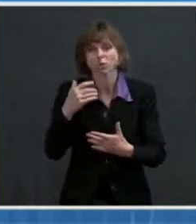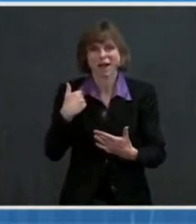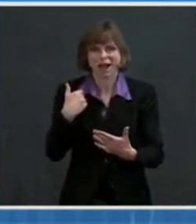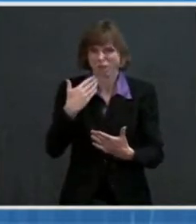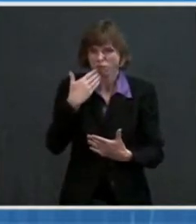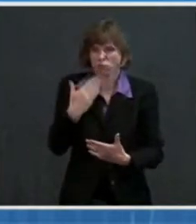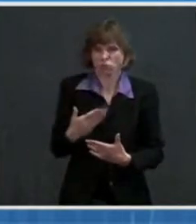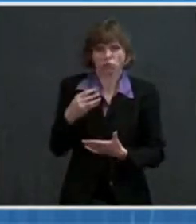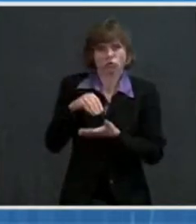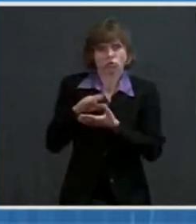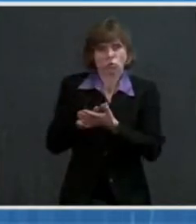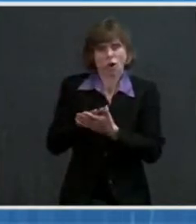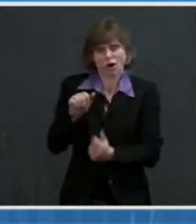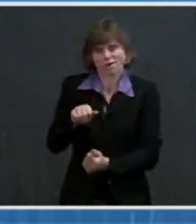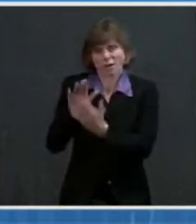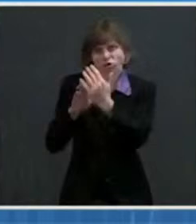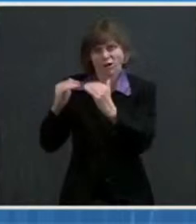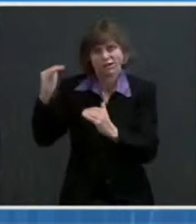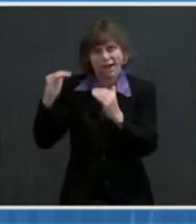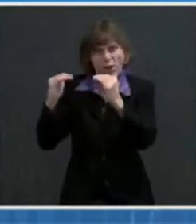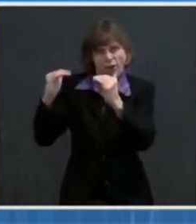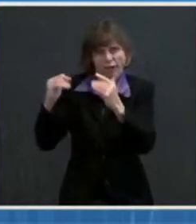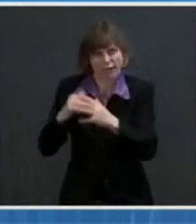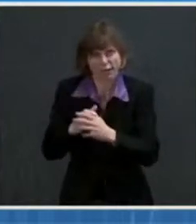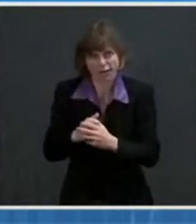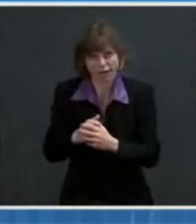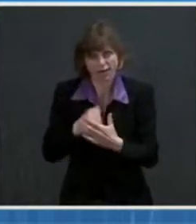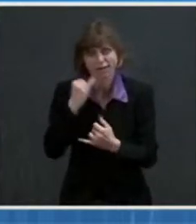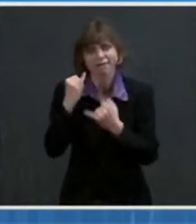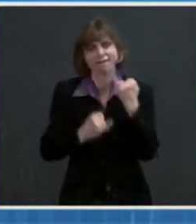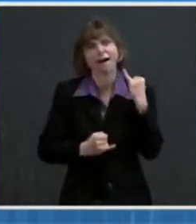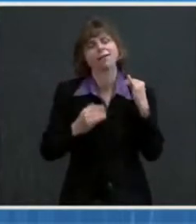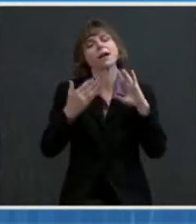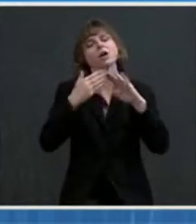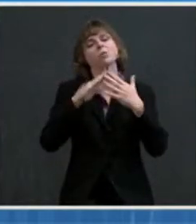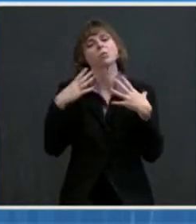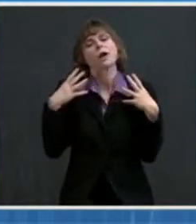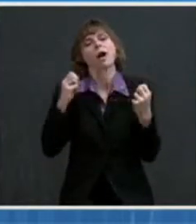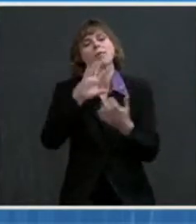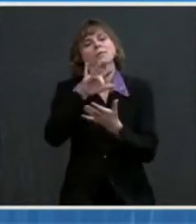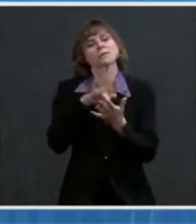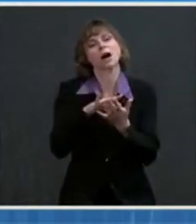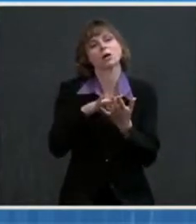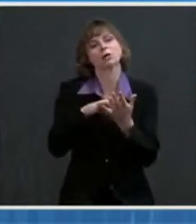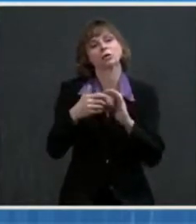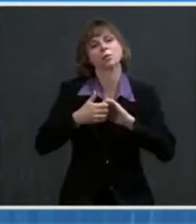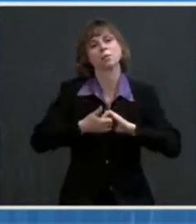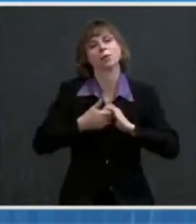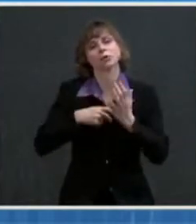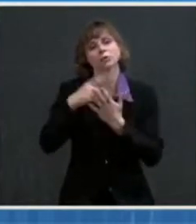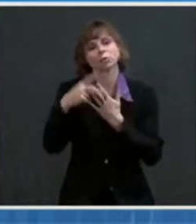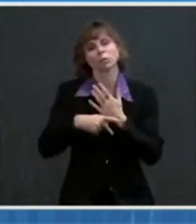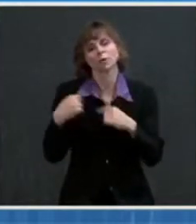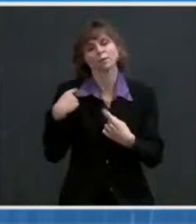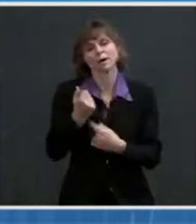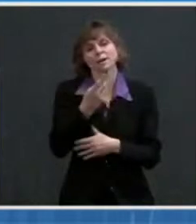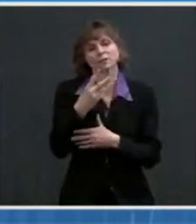GOING TO PRIORITIZE THE PHARMACIES THAT DO A BETTER JB AT ADDRESSING EQUITY.